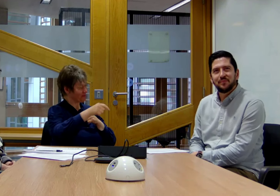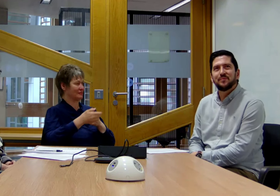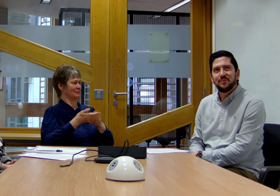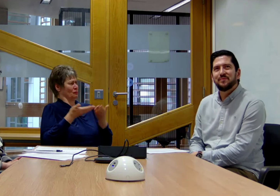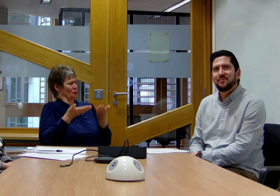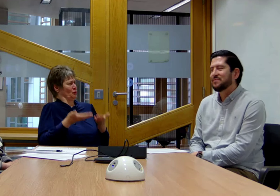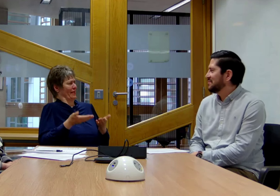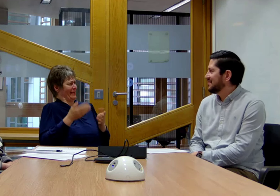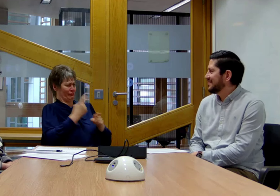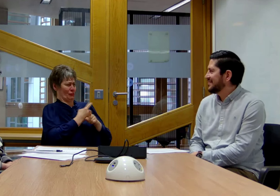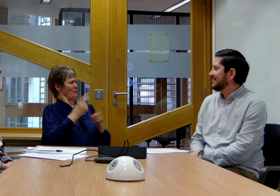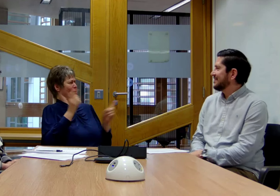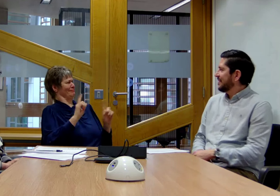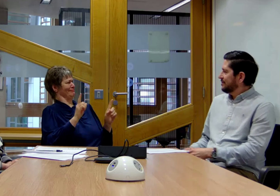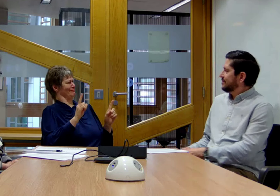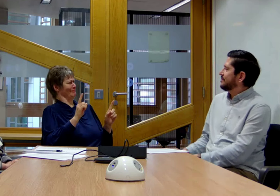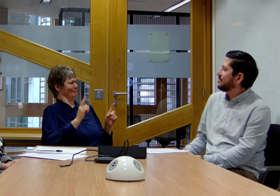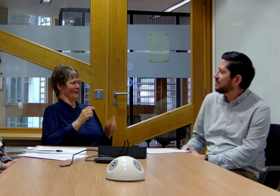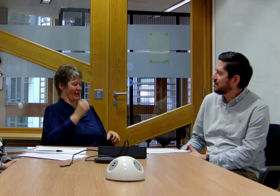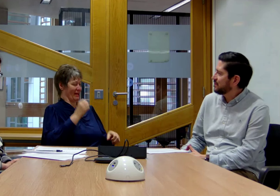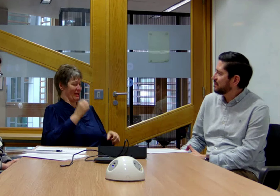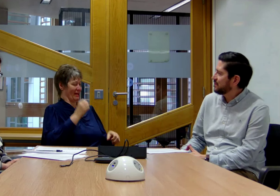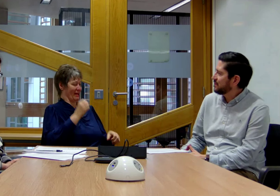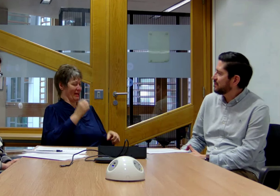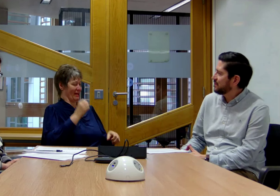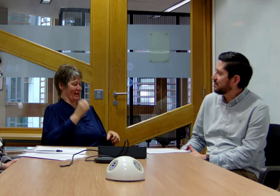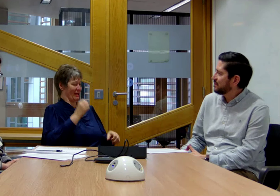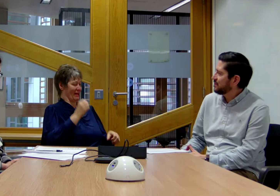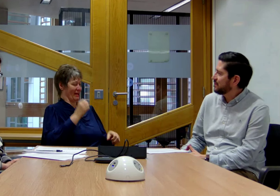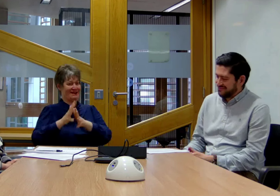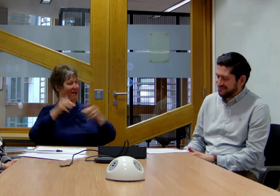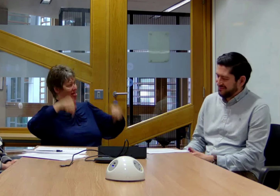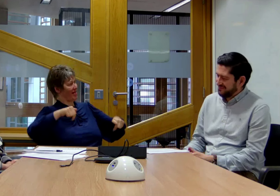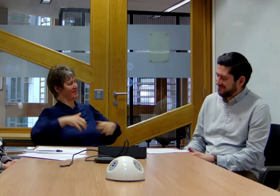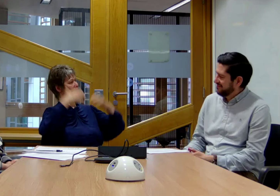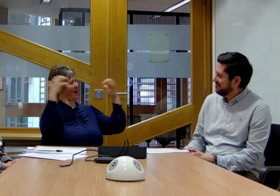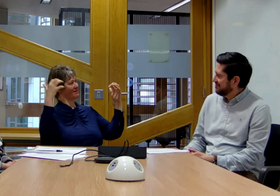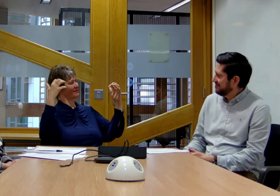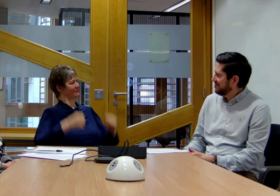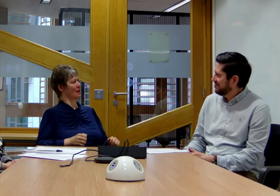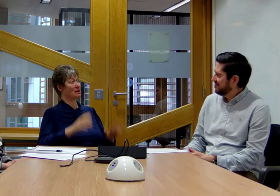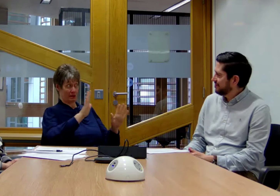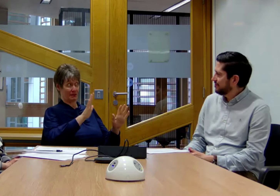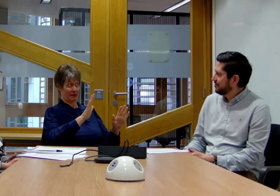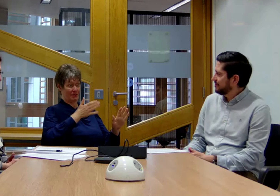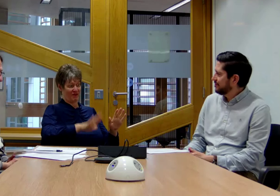Gaelic week, and today we're going to be talking about Gaelic and BSL in the Parliament. Now,